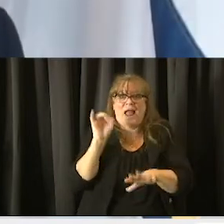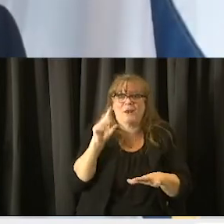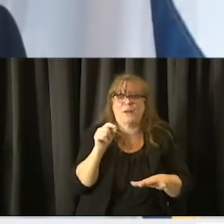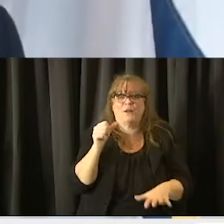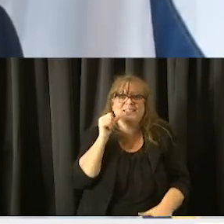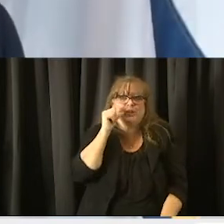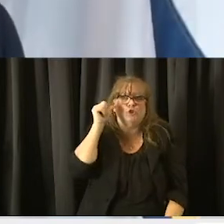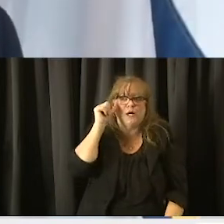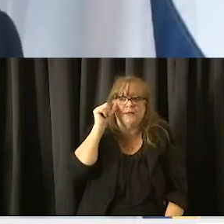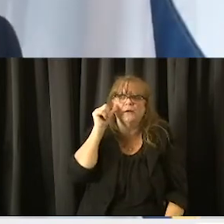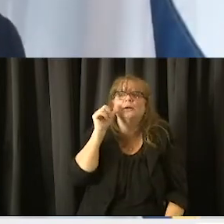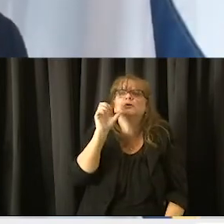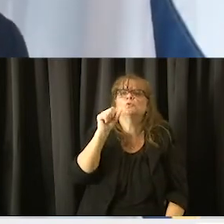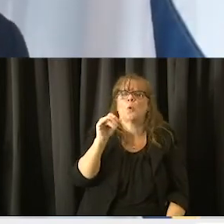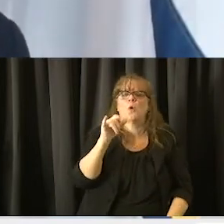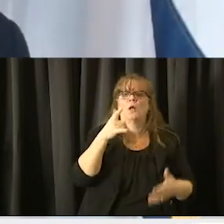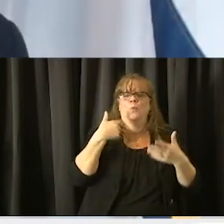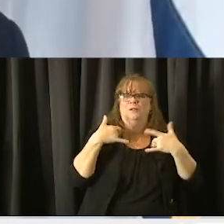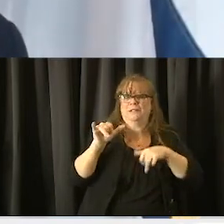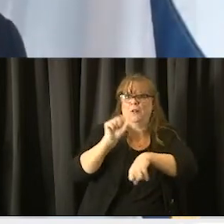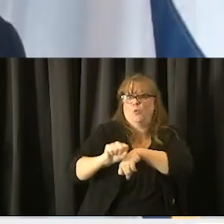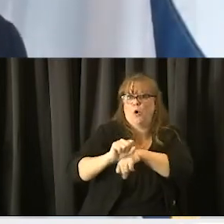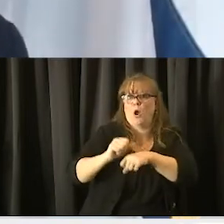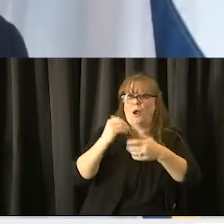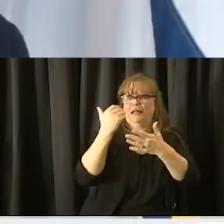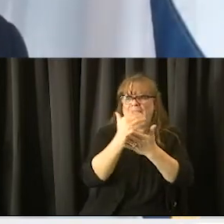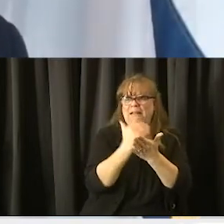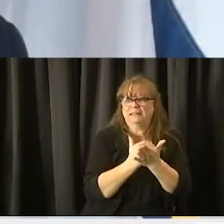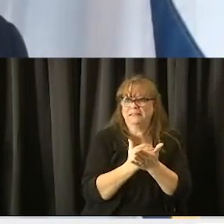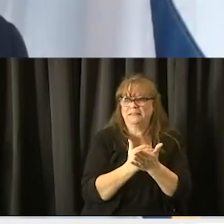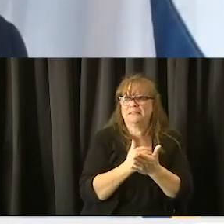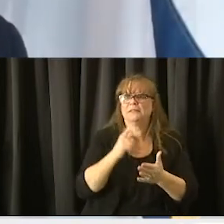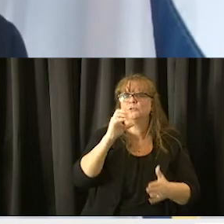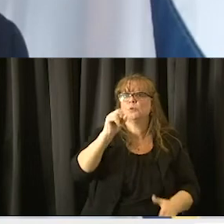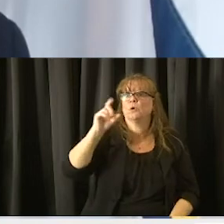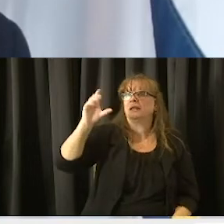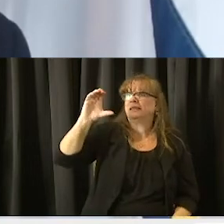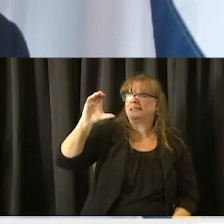made prior to the identification of the variant which was just yesterday so um this is something